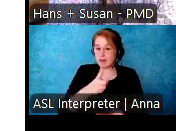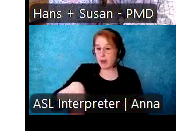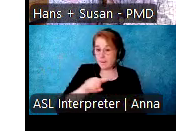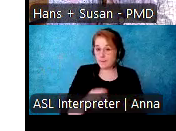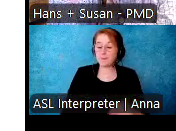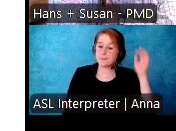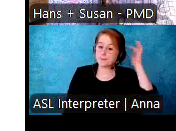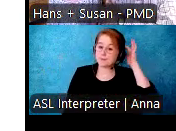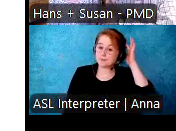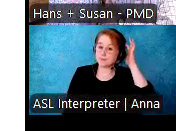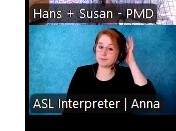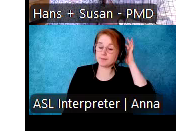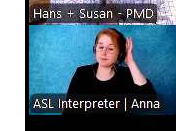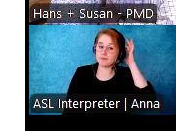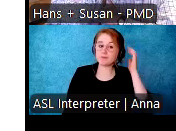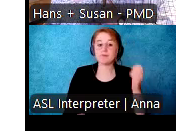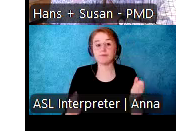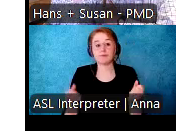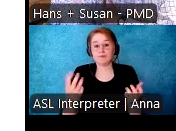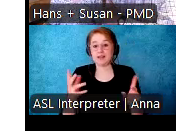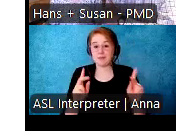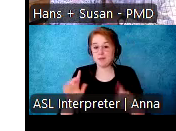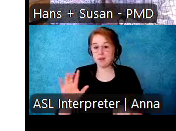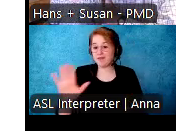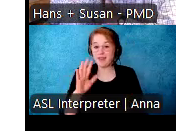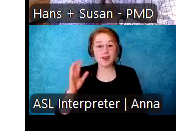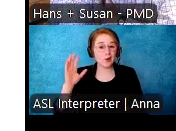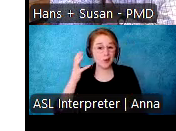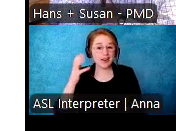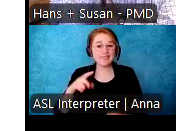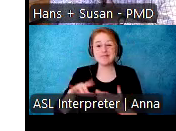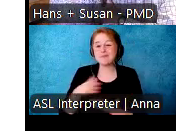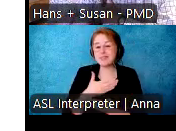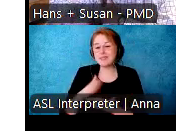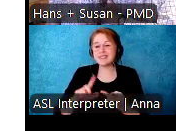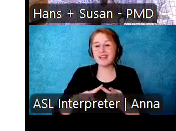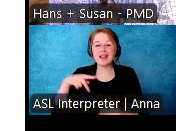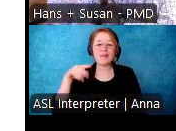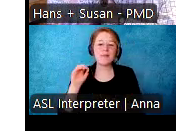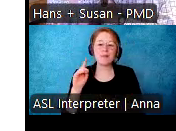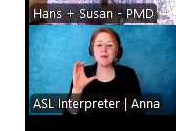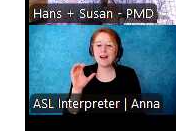A lot of people have on their radio, their music, their podcasts from all walks